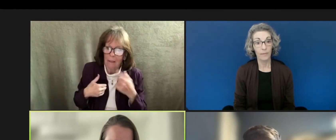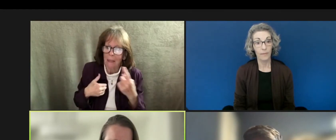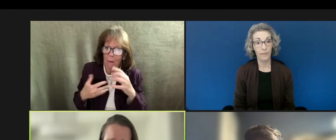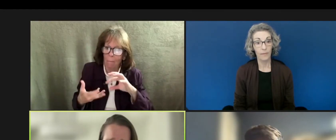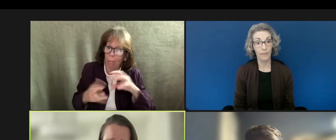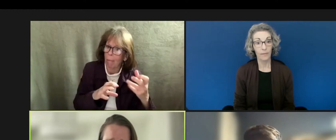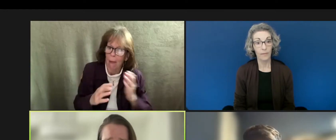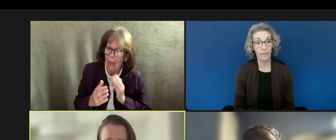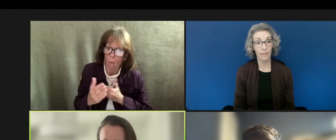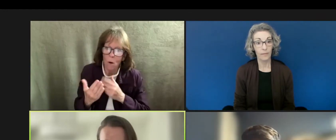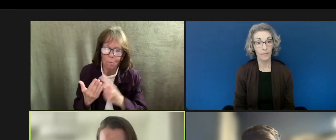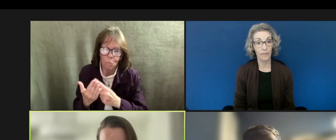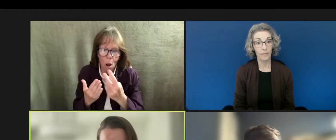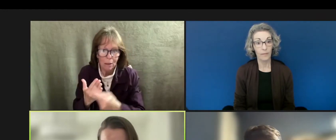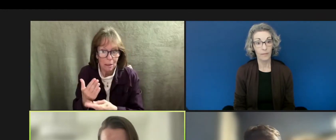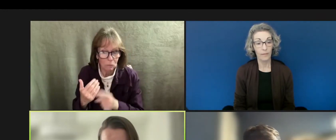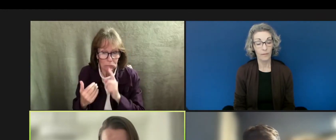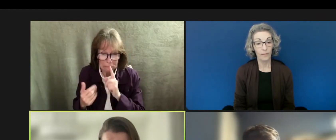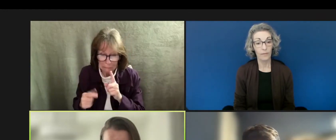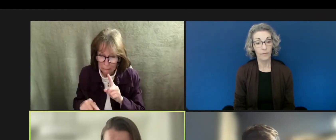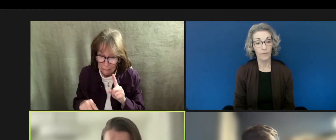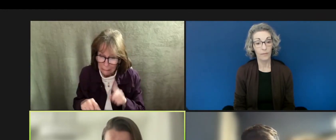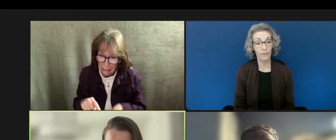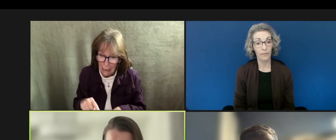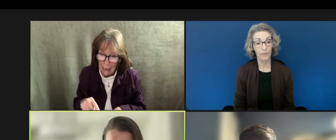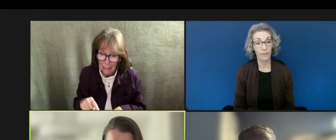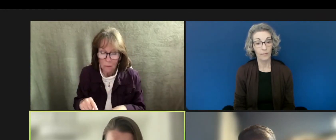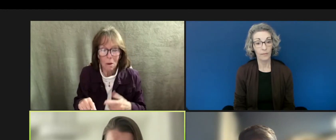So, I would say definitely keep it to yourself.